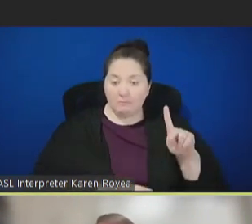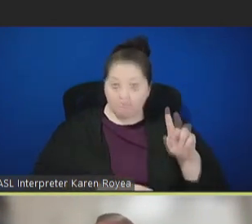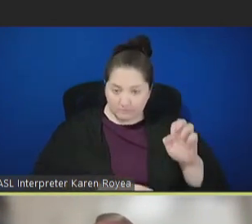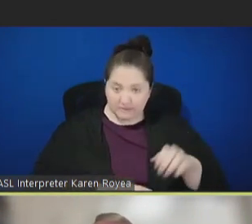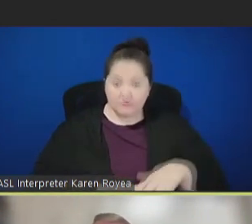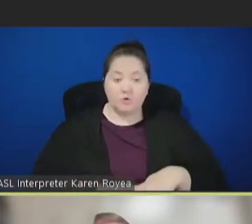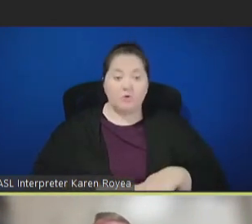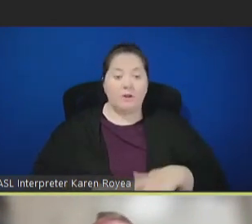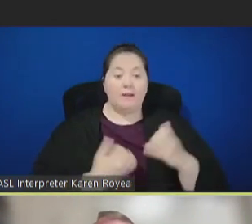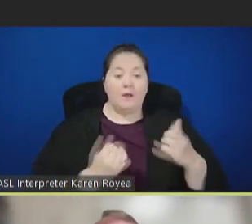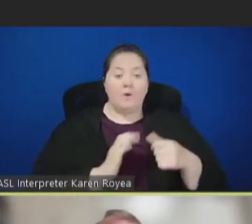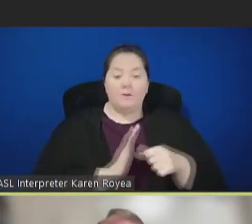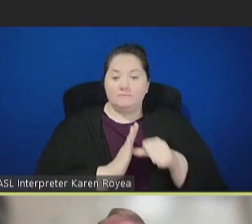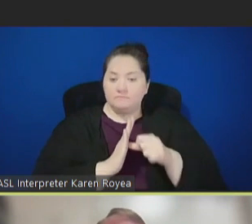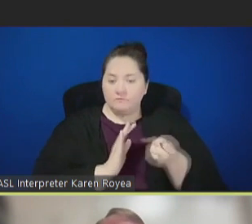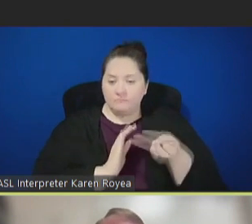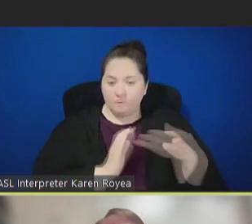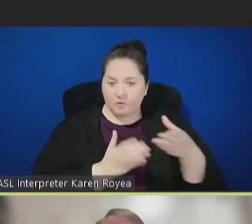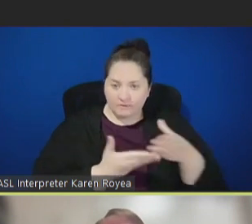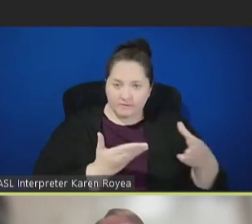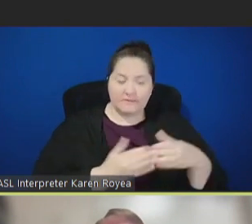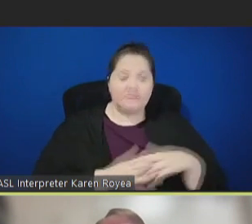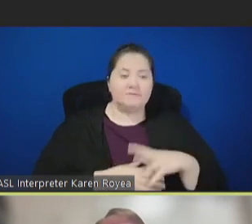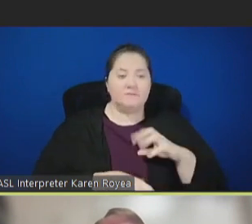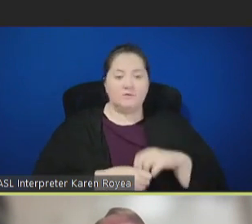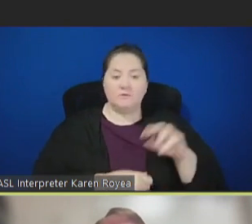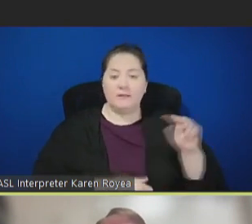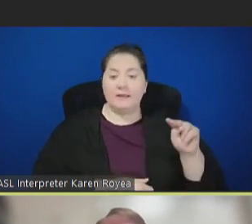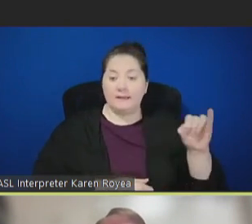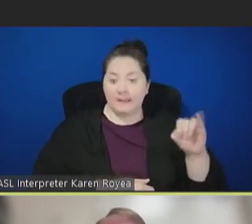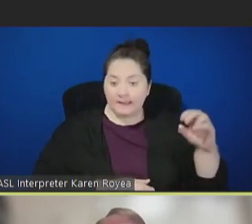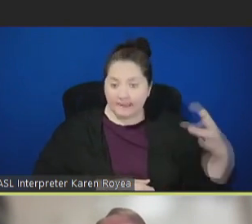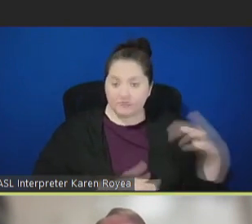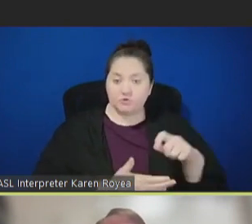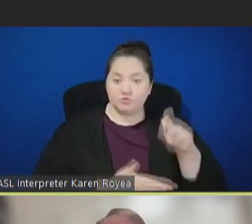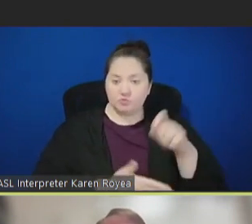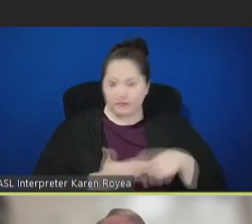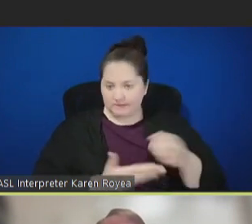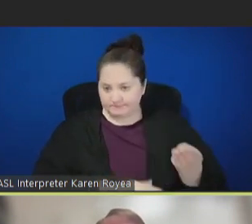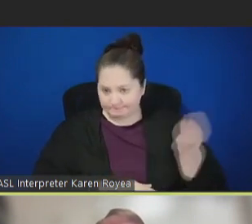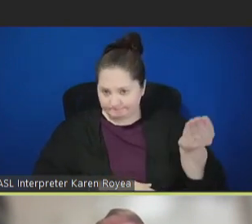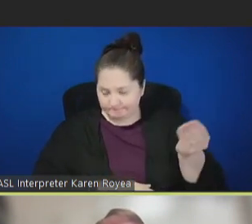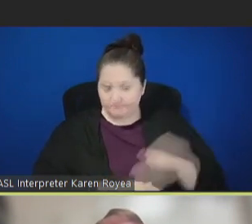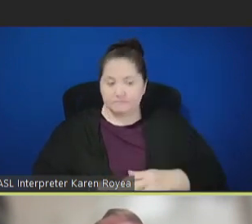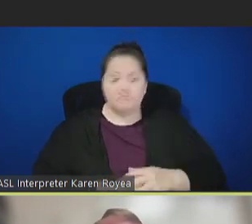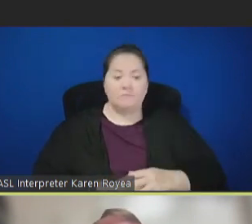I'd like to highlight a few items included in NIH's written submission. First, investigators